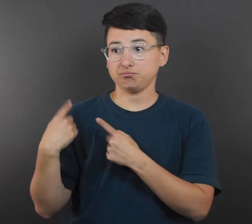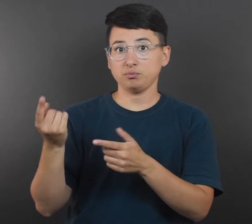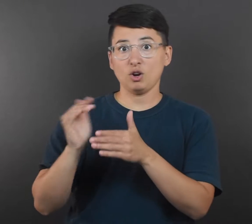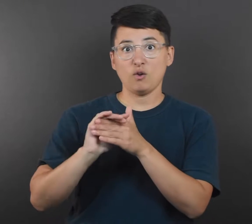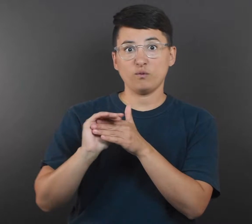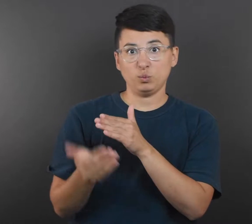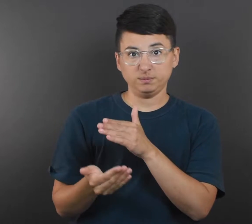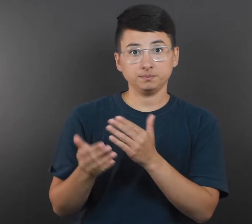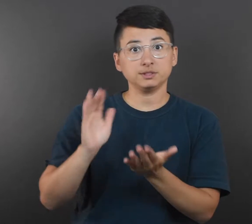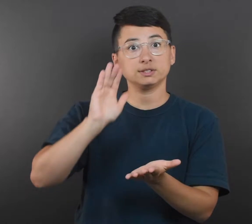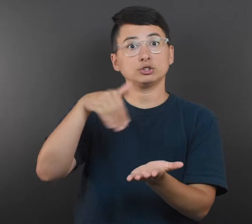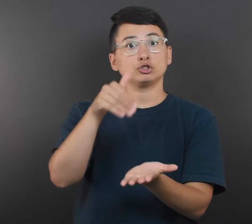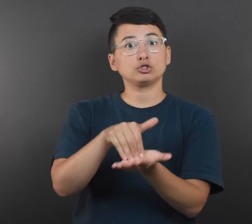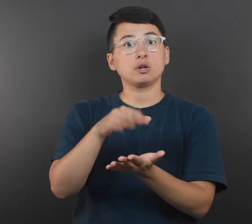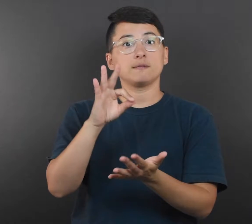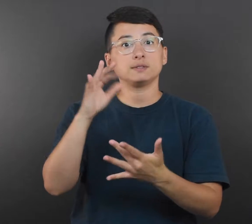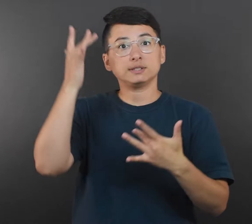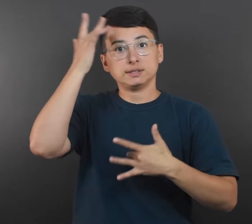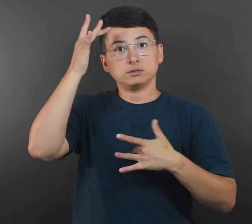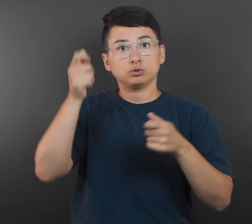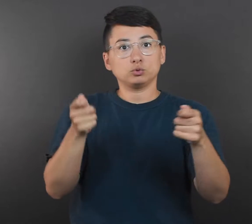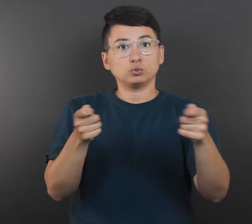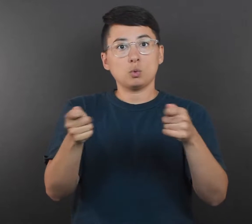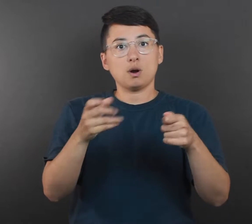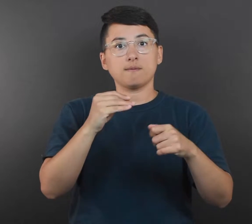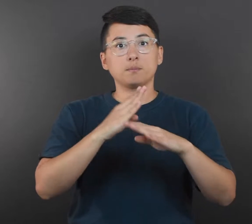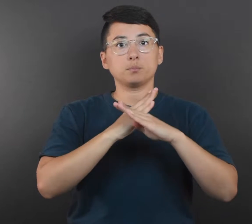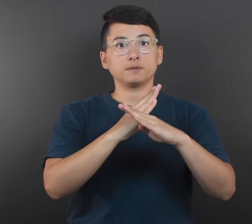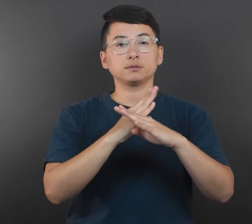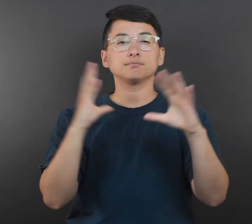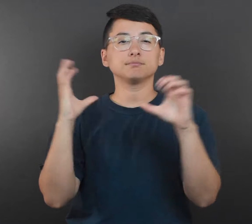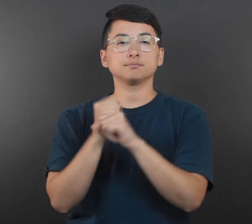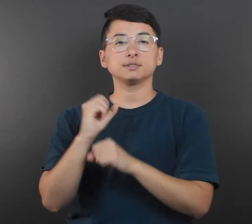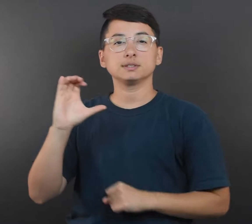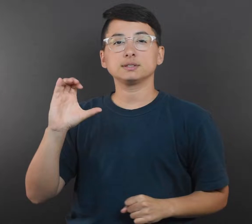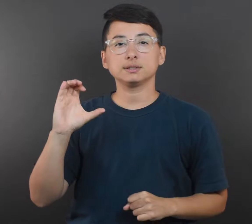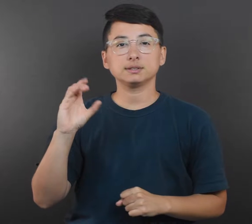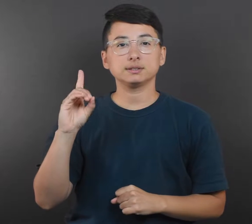This follows final authorization of the COVID-19 vaccine for this age group,